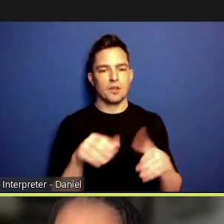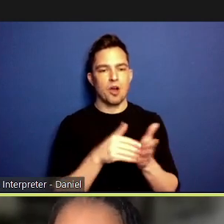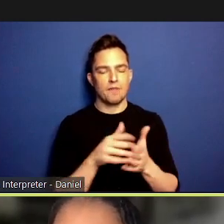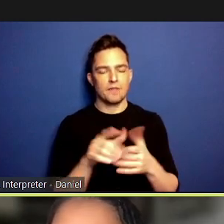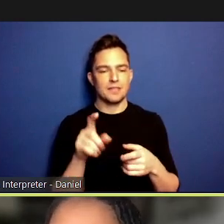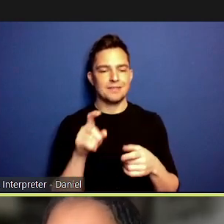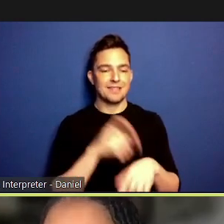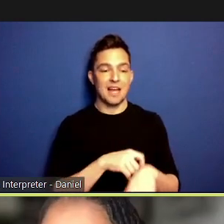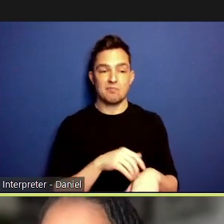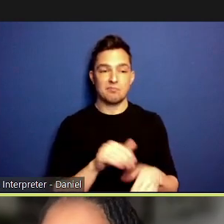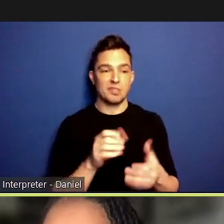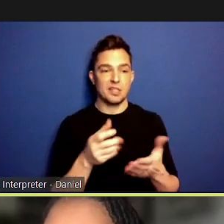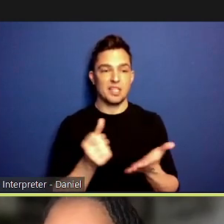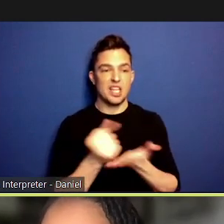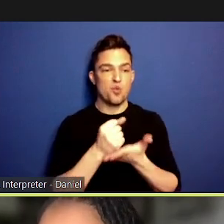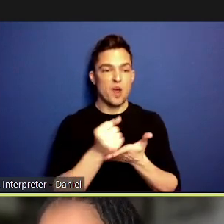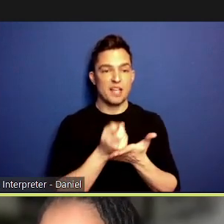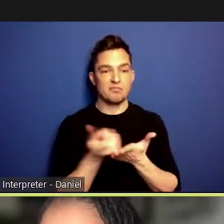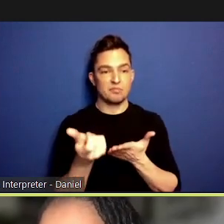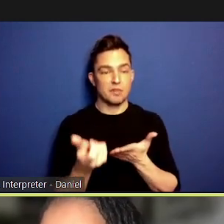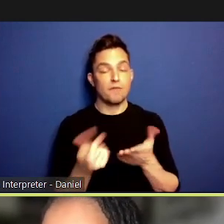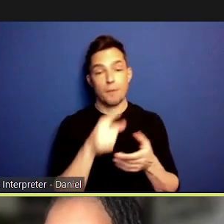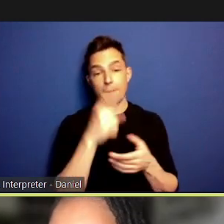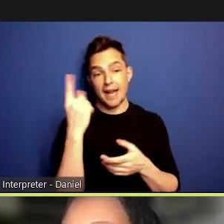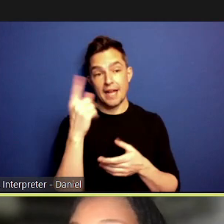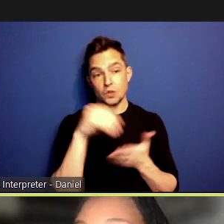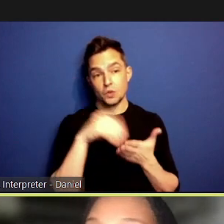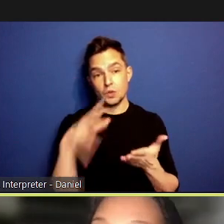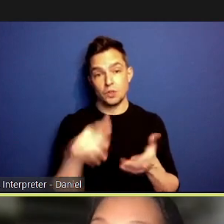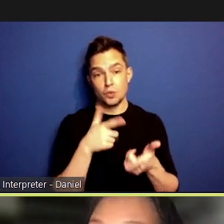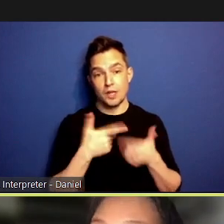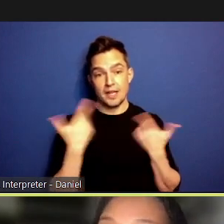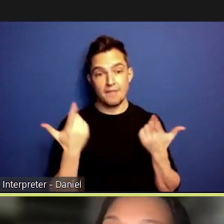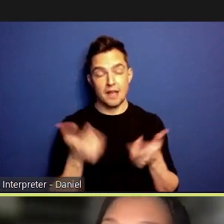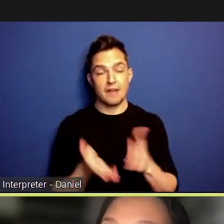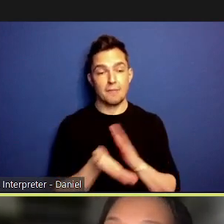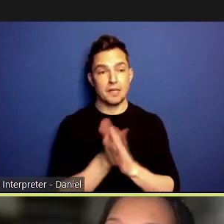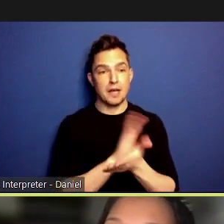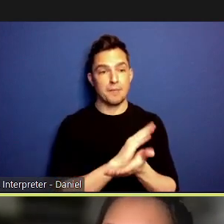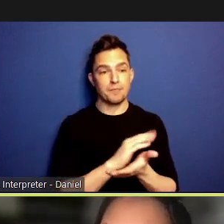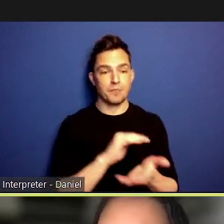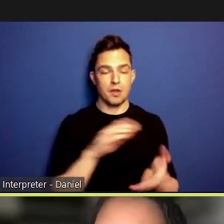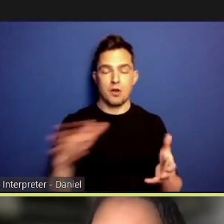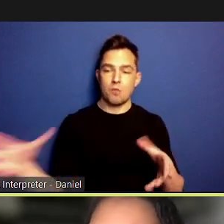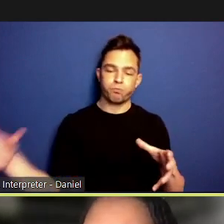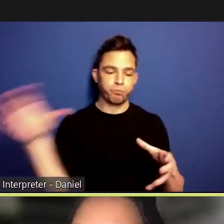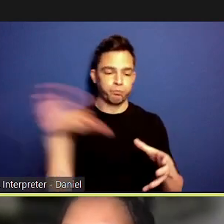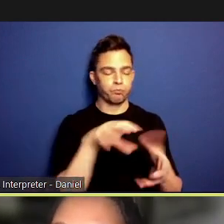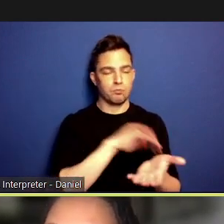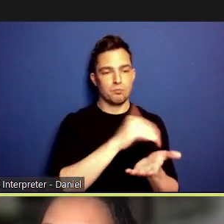For black students who live and have been quantified into these data categories. You